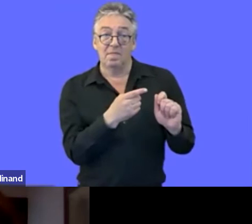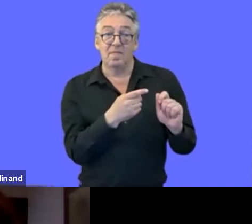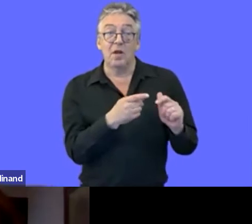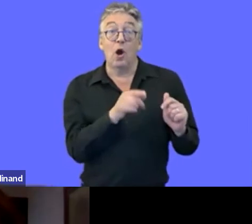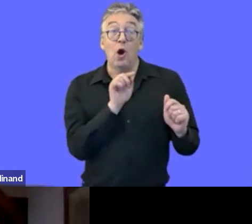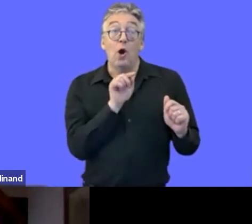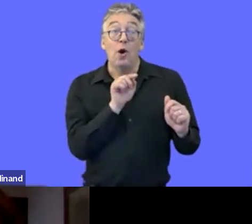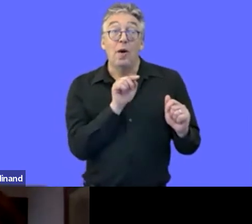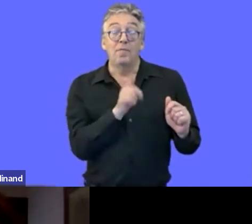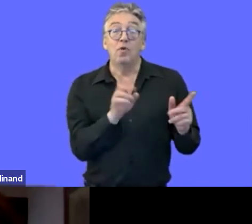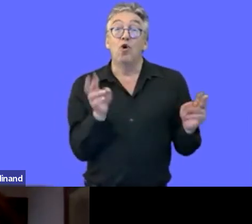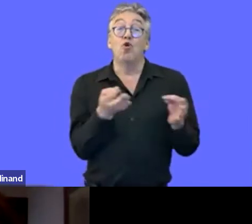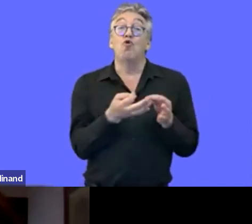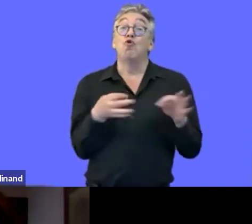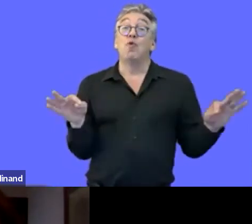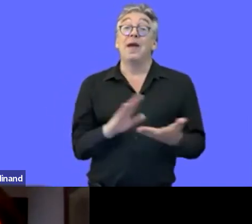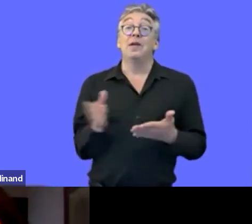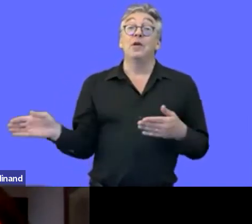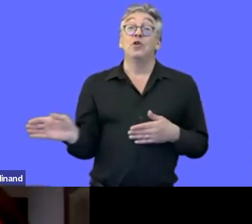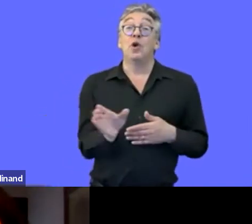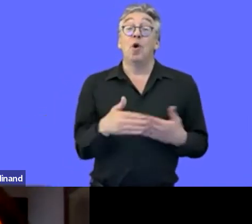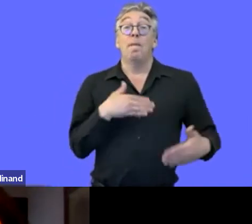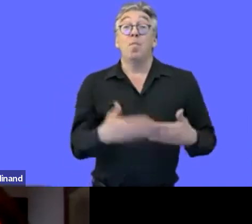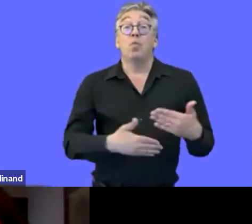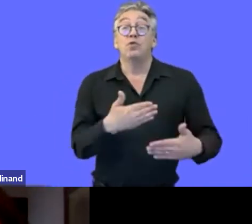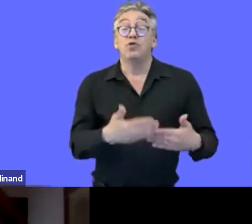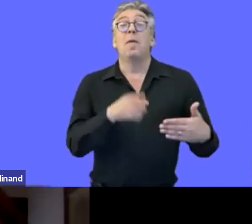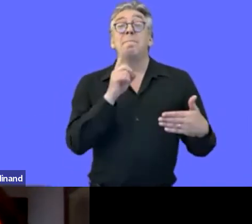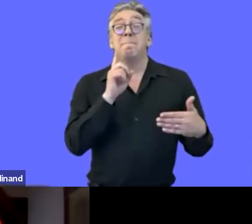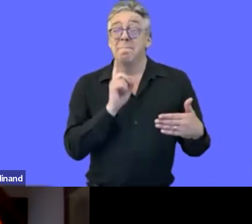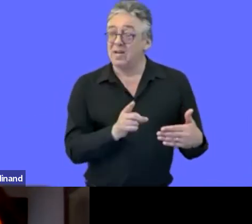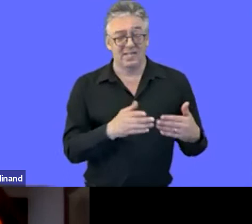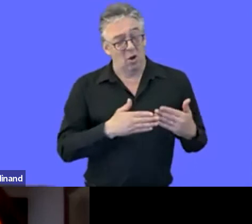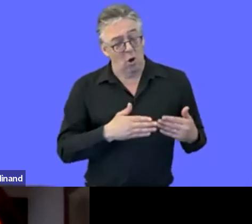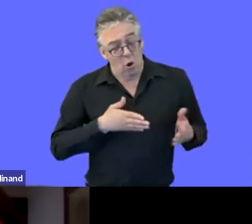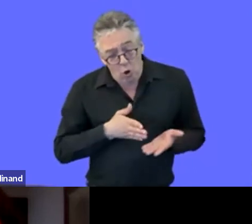of interpreters at all stages are provided when needed.